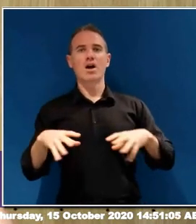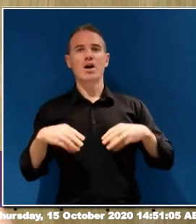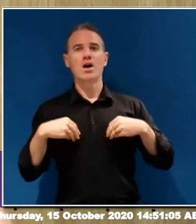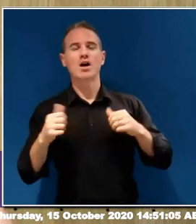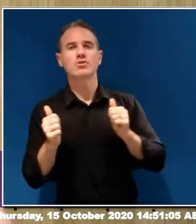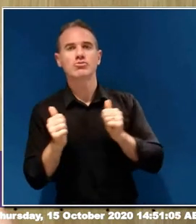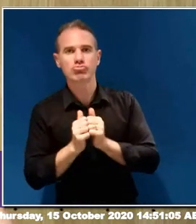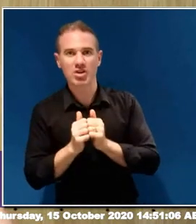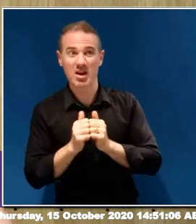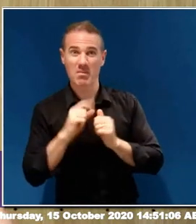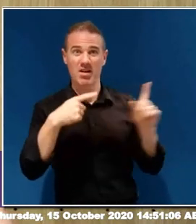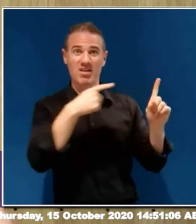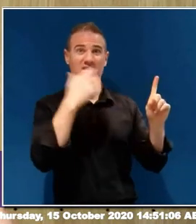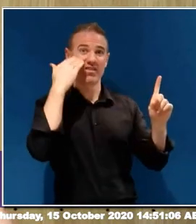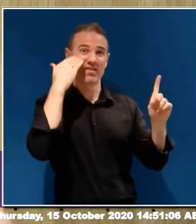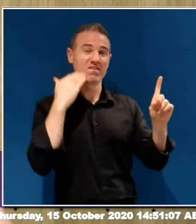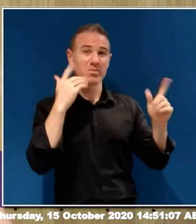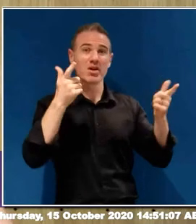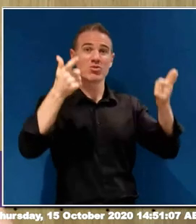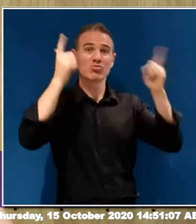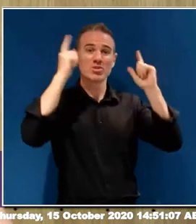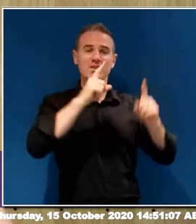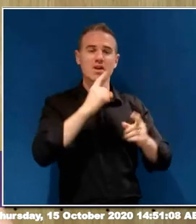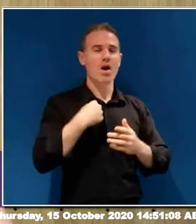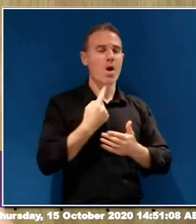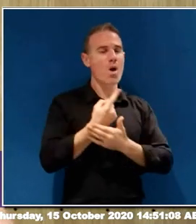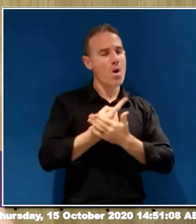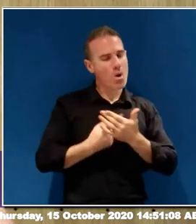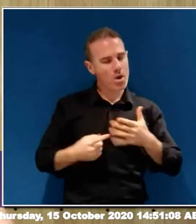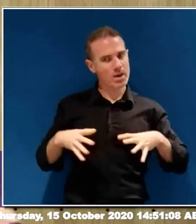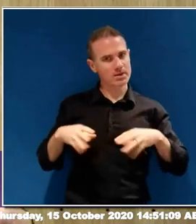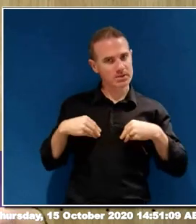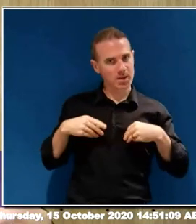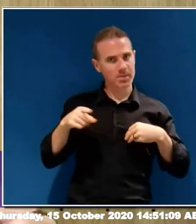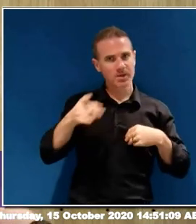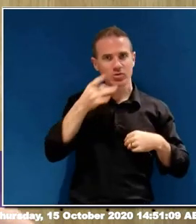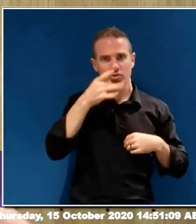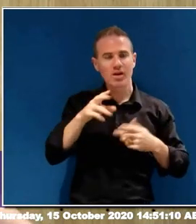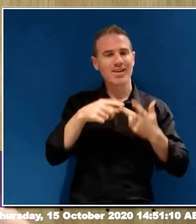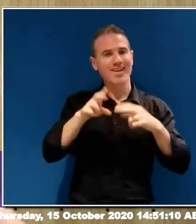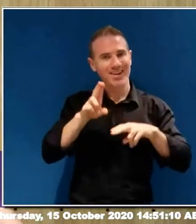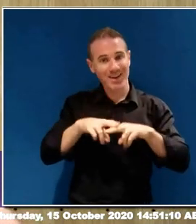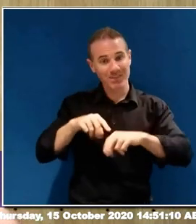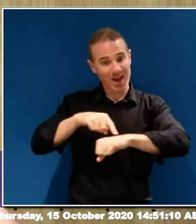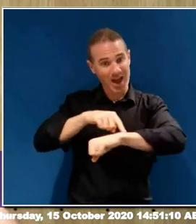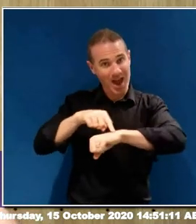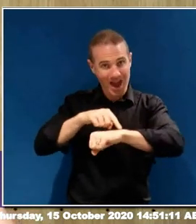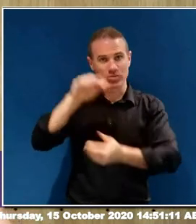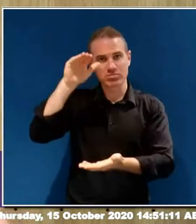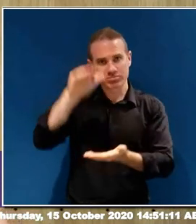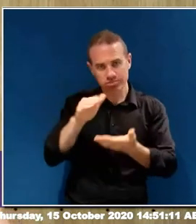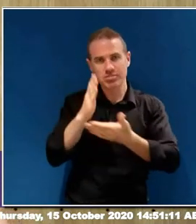a reduced timetable, and the complex case funding was given to the school.